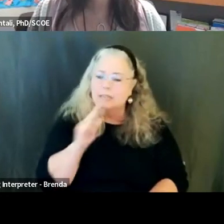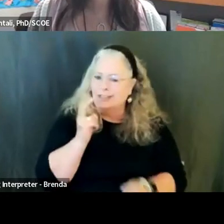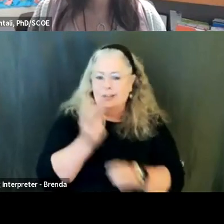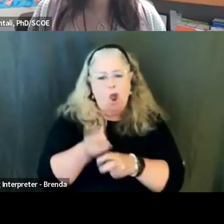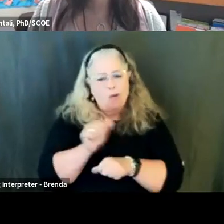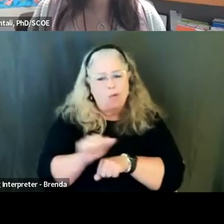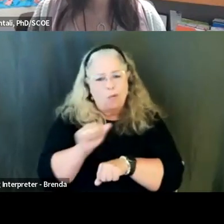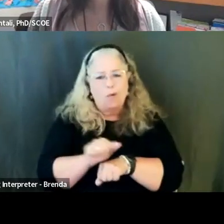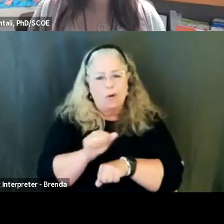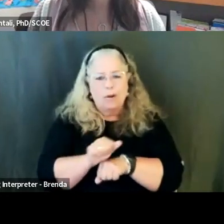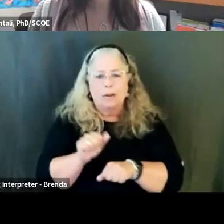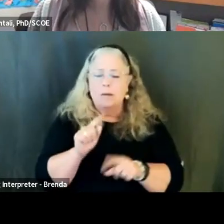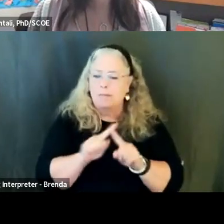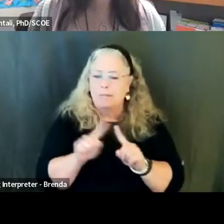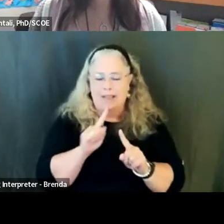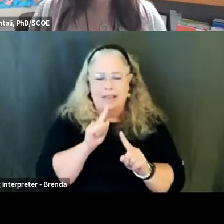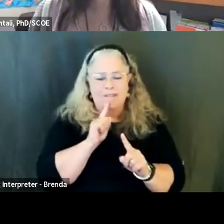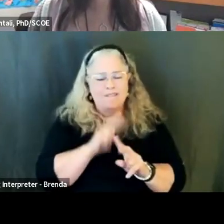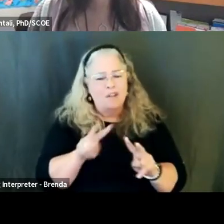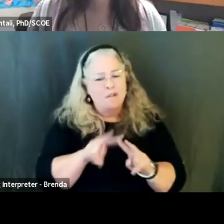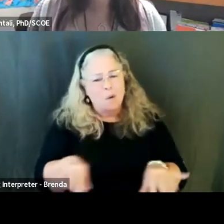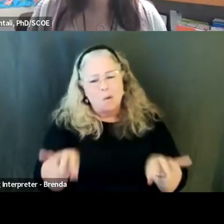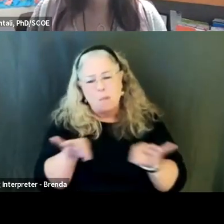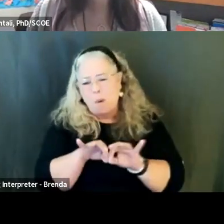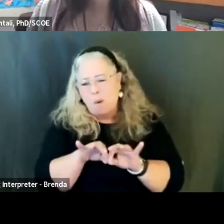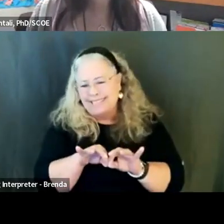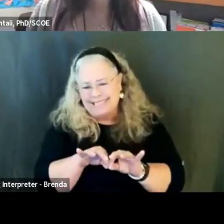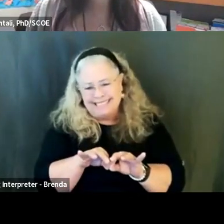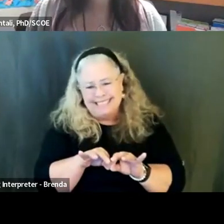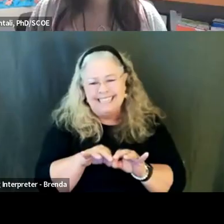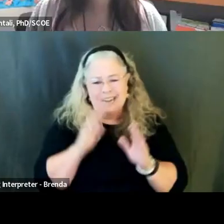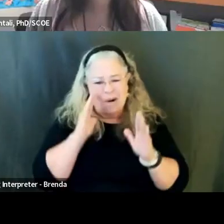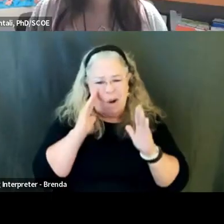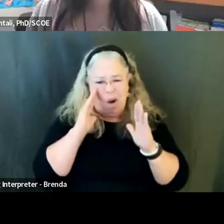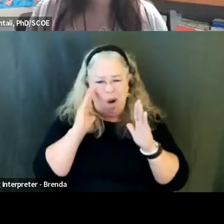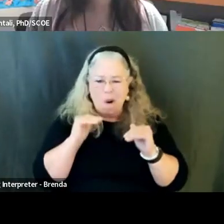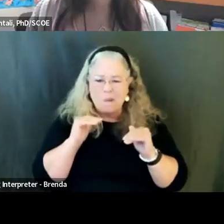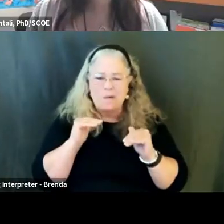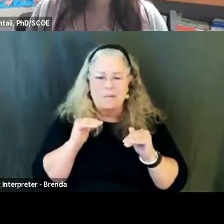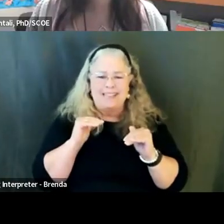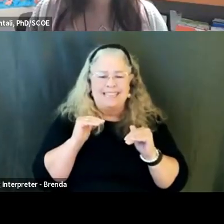I think it's so so important and so I hope I hope many you know especially administrators